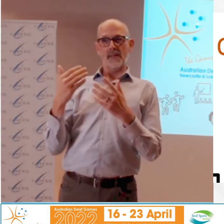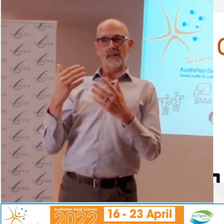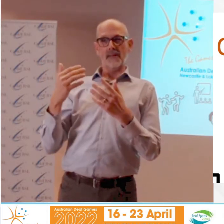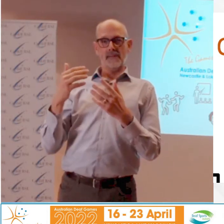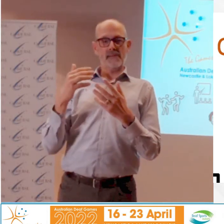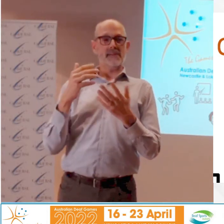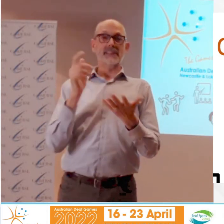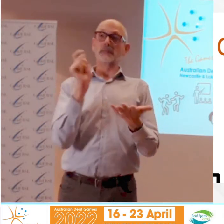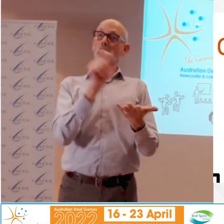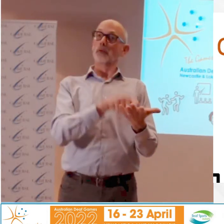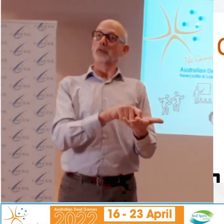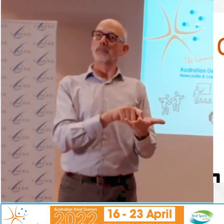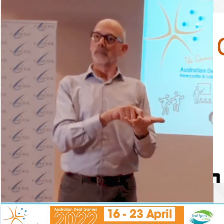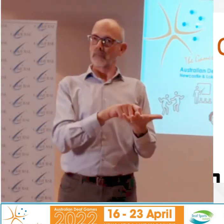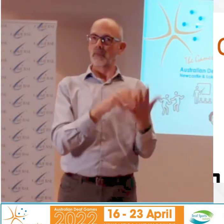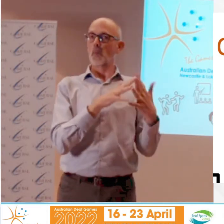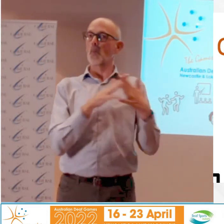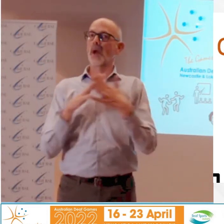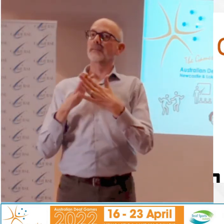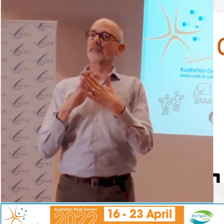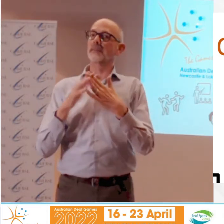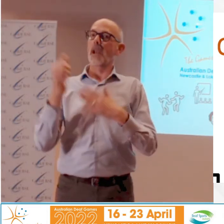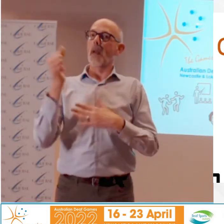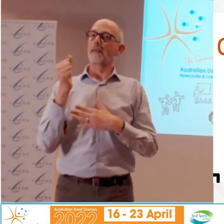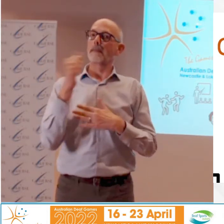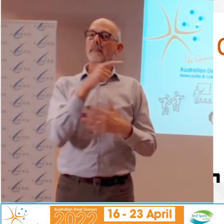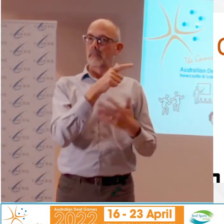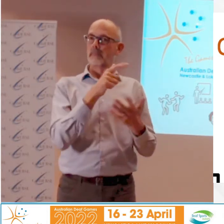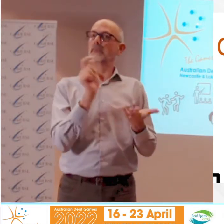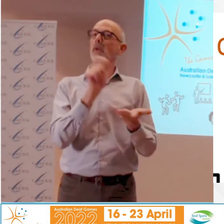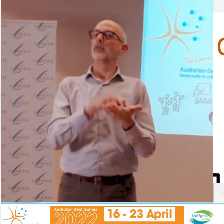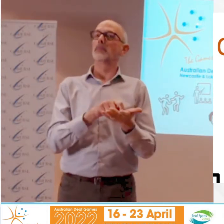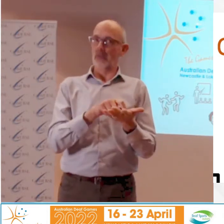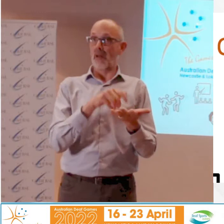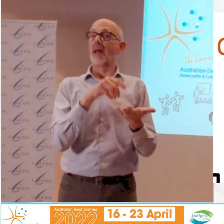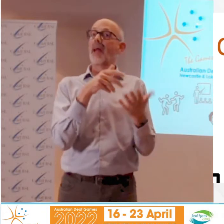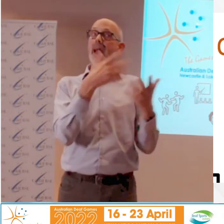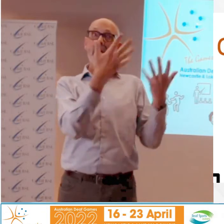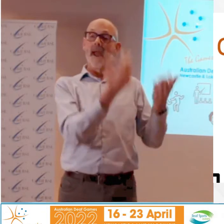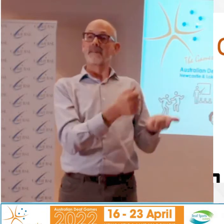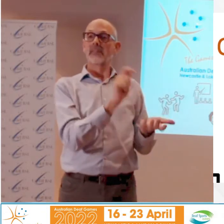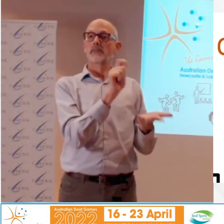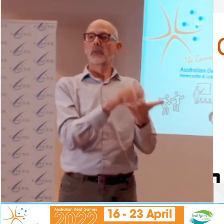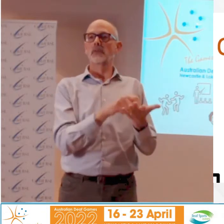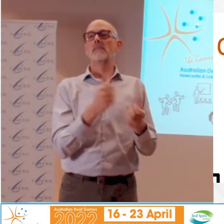were able to get this venue and we were only able to do this through the sponsorship of West's Group